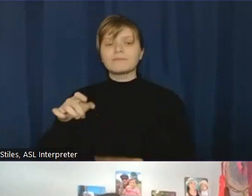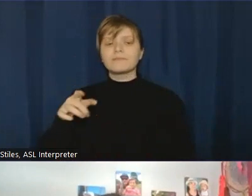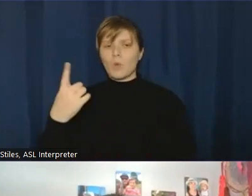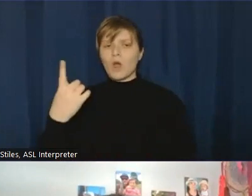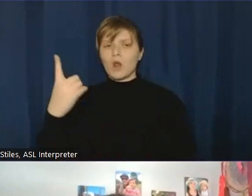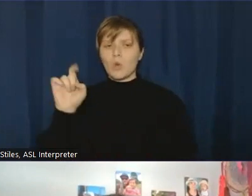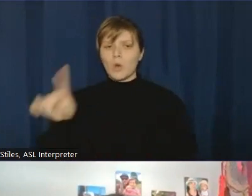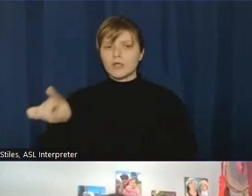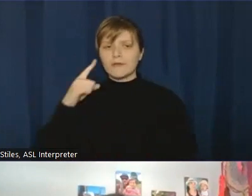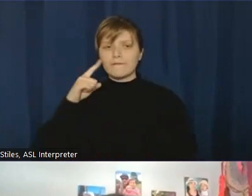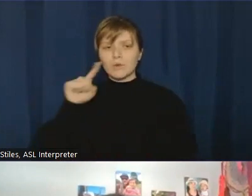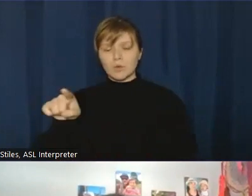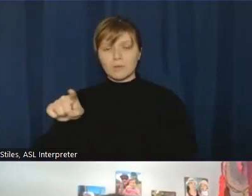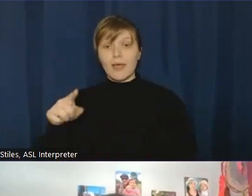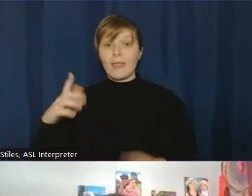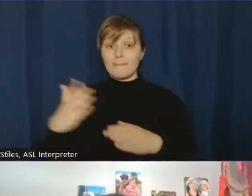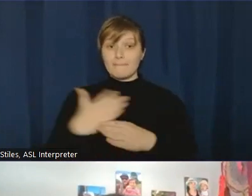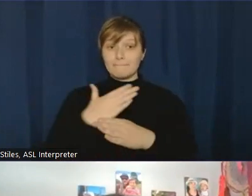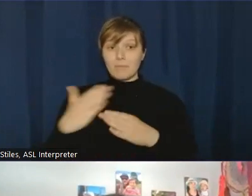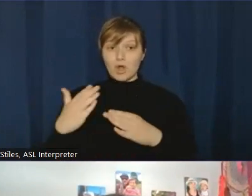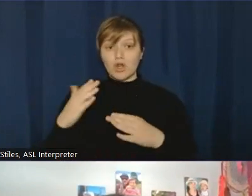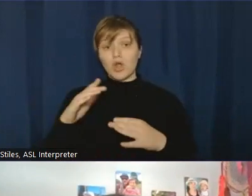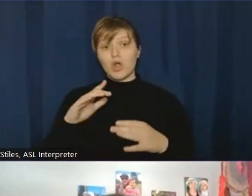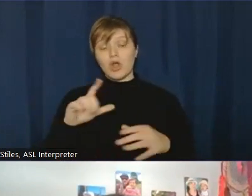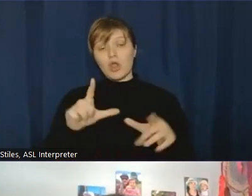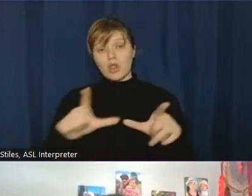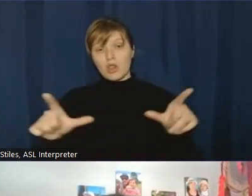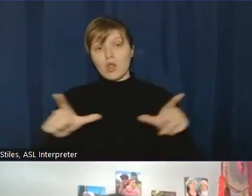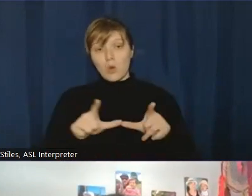have a way to filter for transportation that is available to the general public